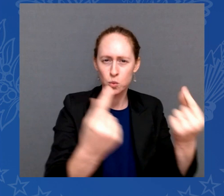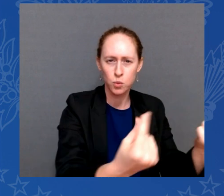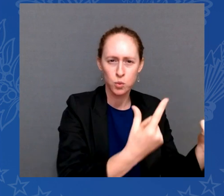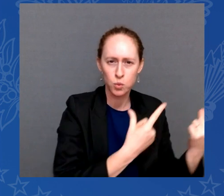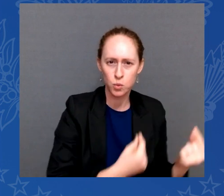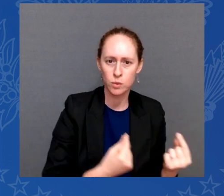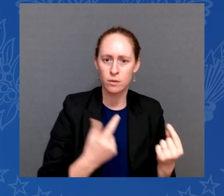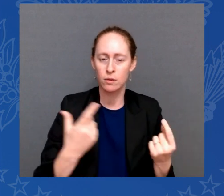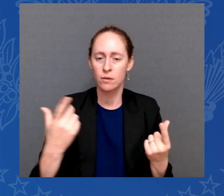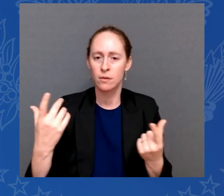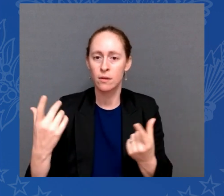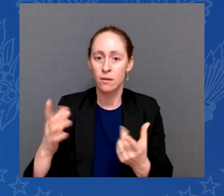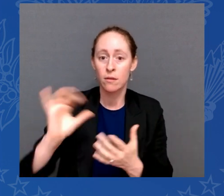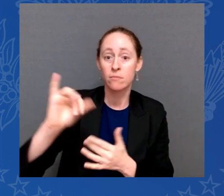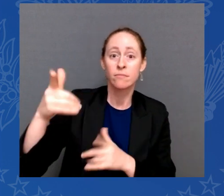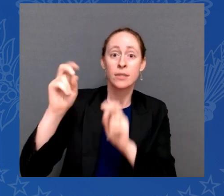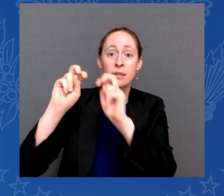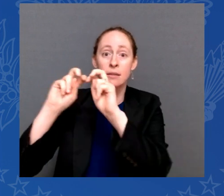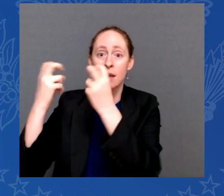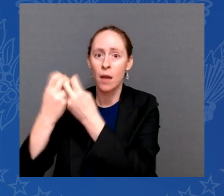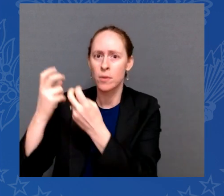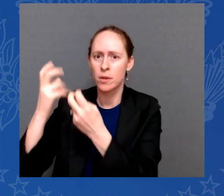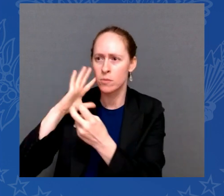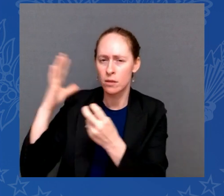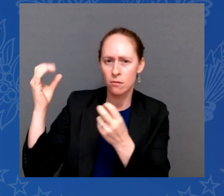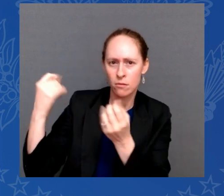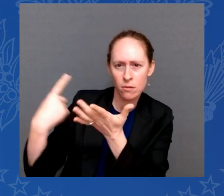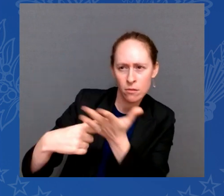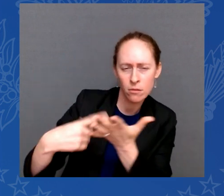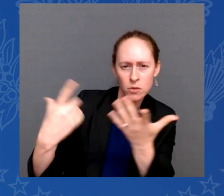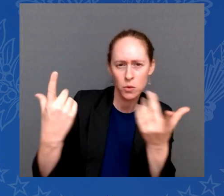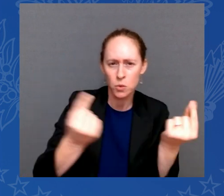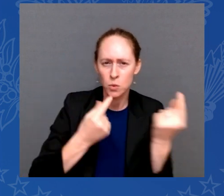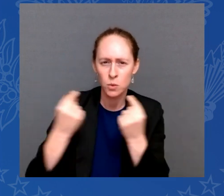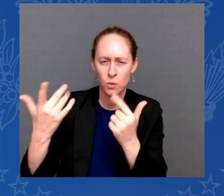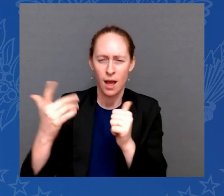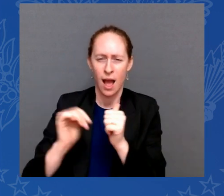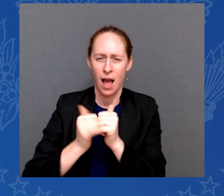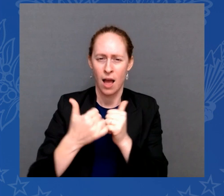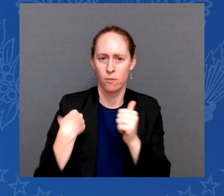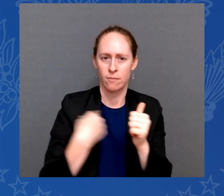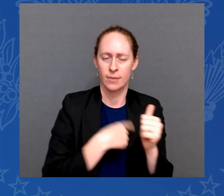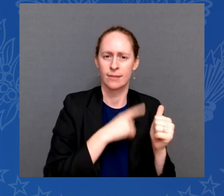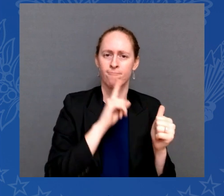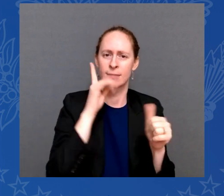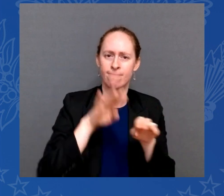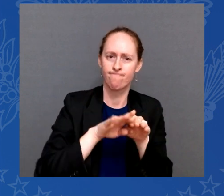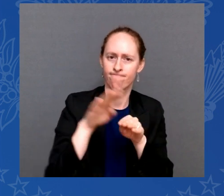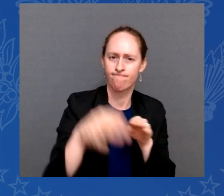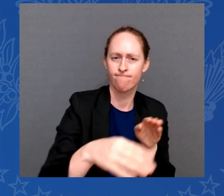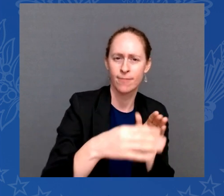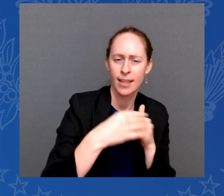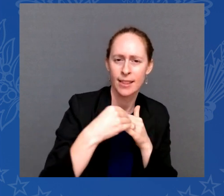around this important issue. As the President said, the people of Kansas spoke yesterday,